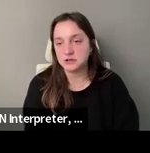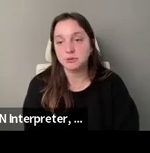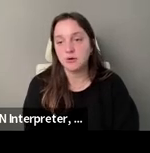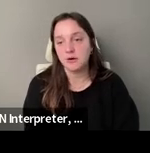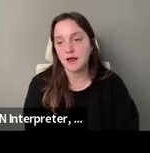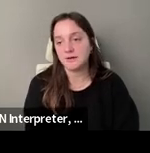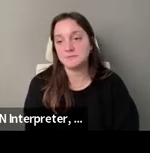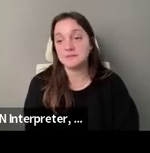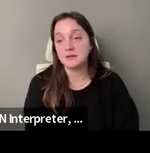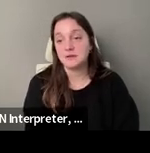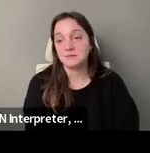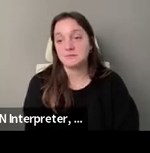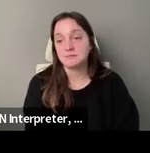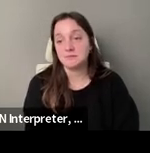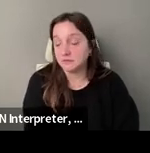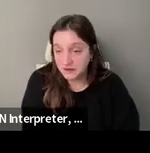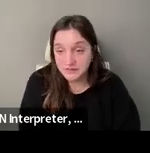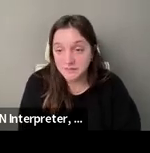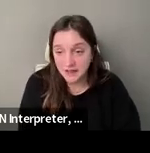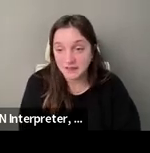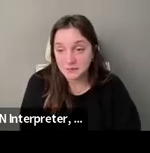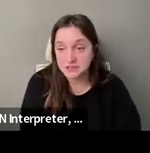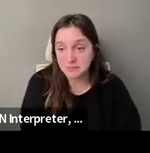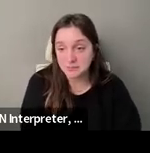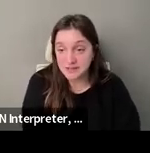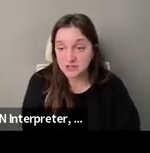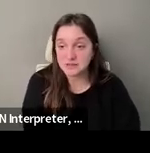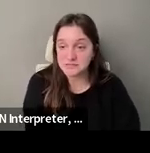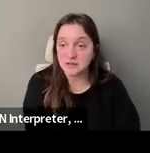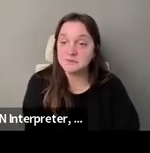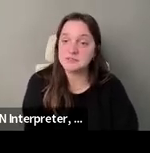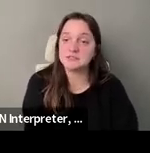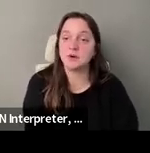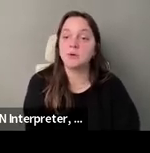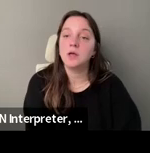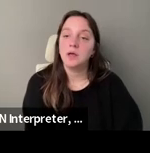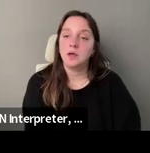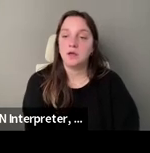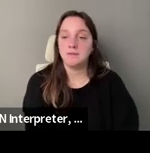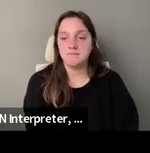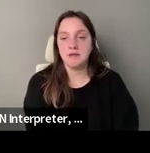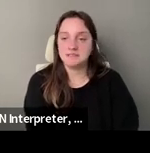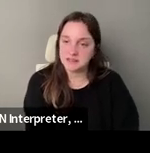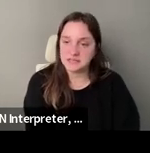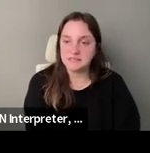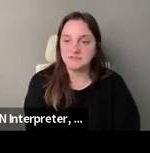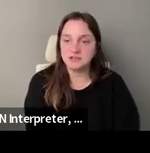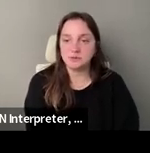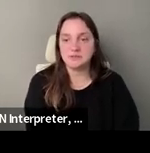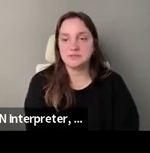different educational programs, a lot of them had language deprivation themselves, so it meant that these individuals did